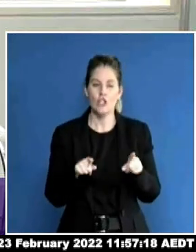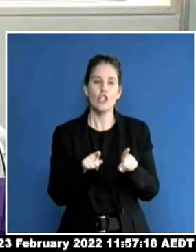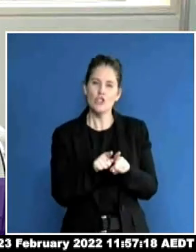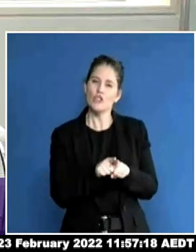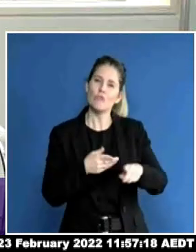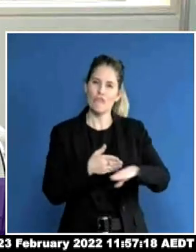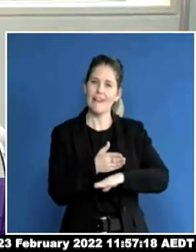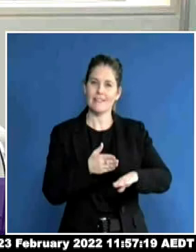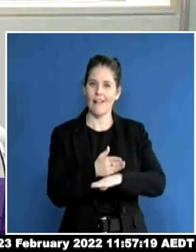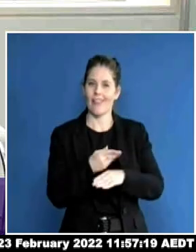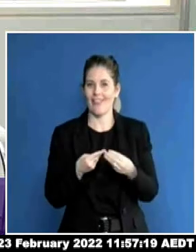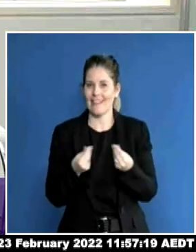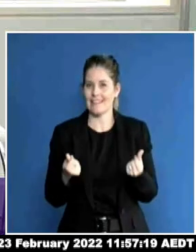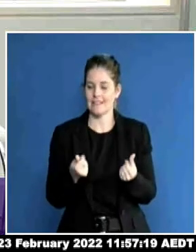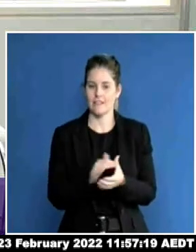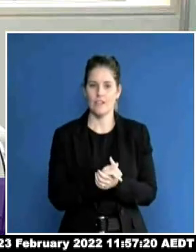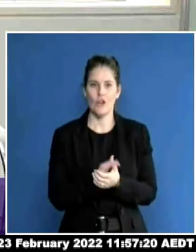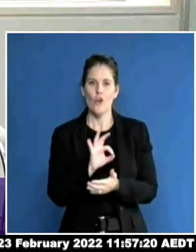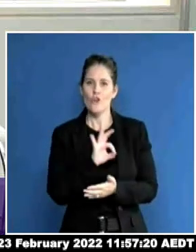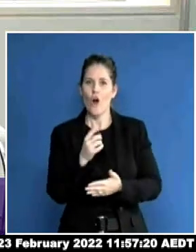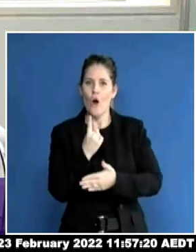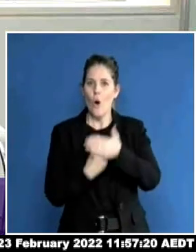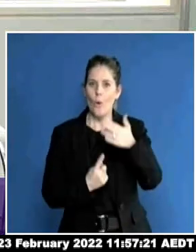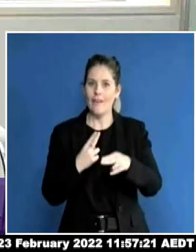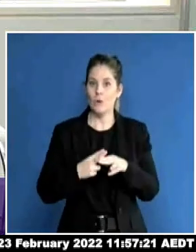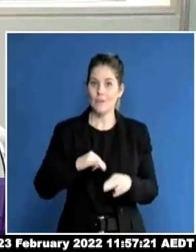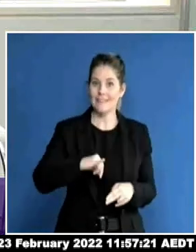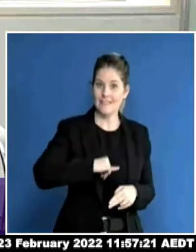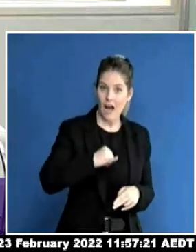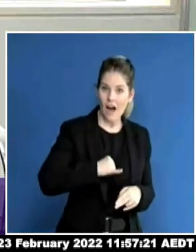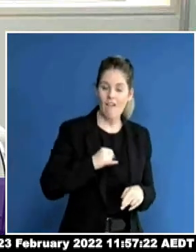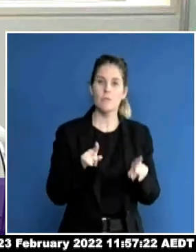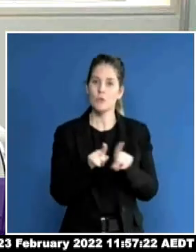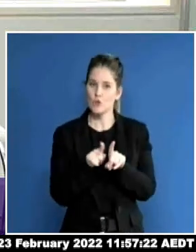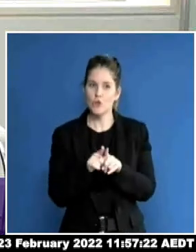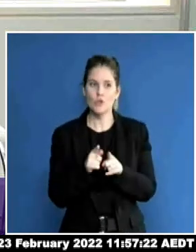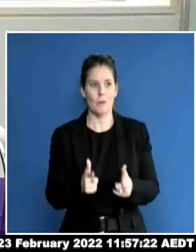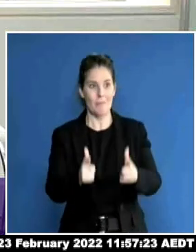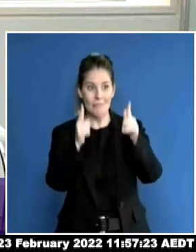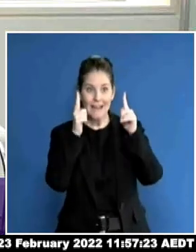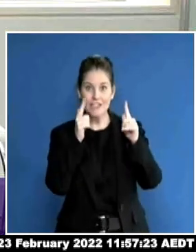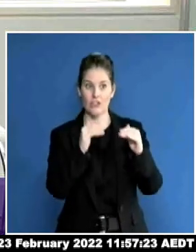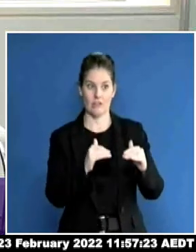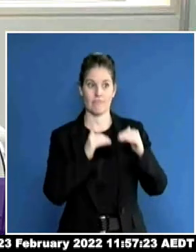but also managers, executive level managers as well need to understand to start adjusting